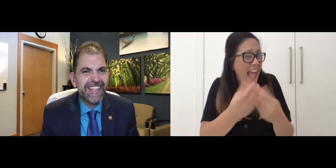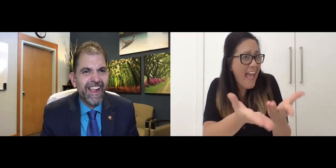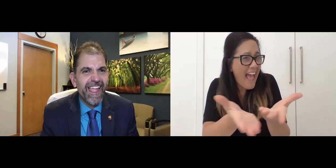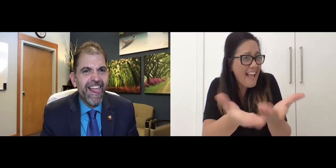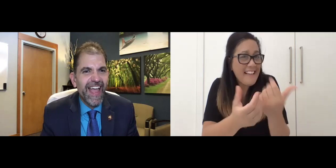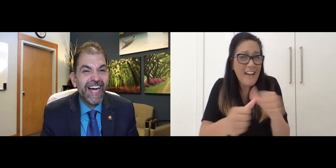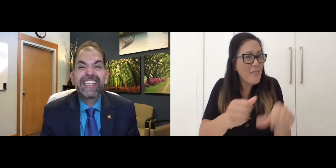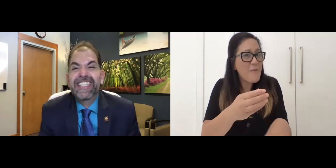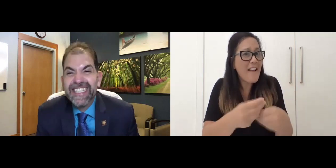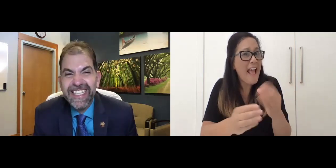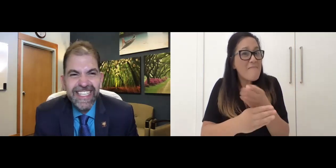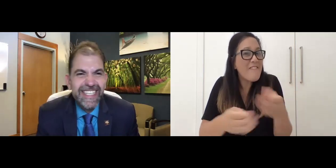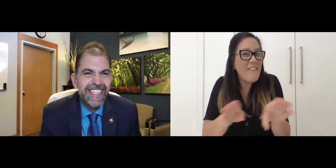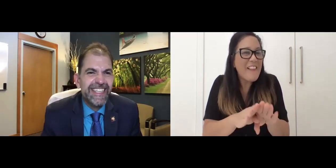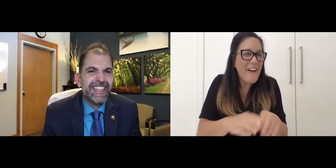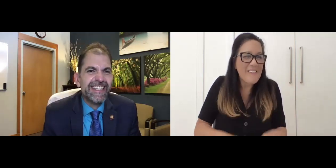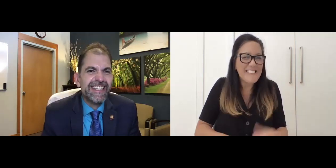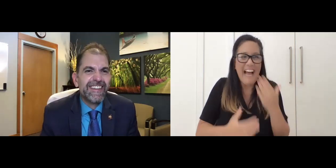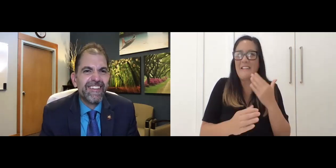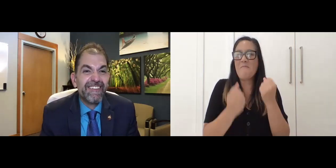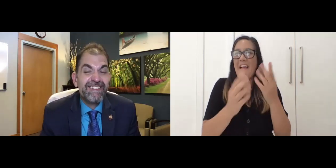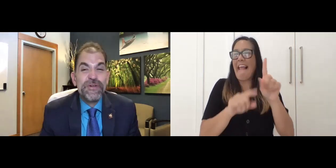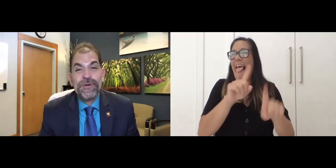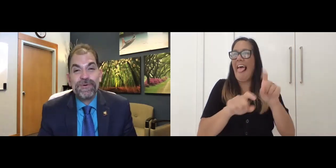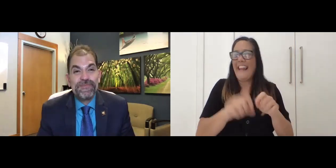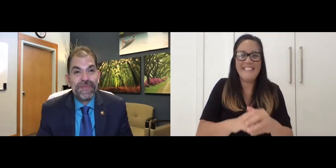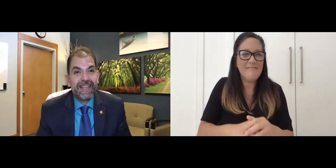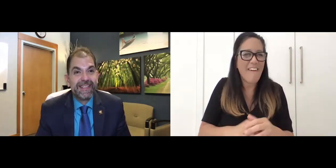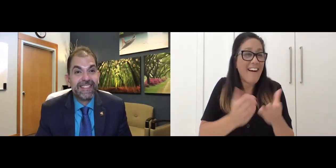you or anything you'd like to add before we close today? I know I've asked